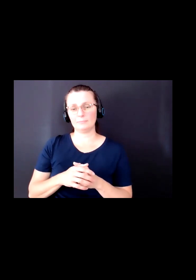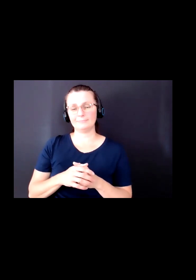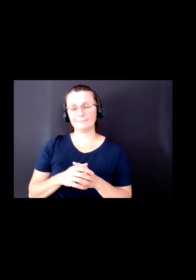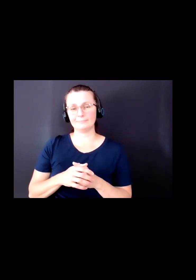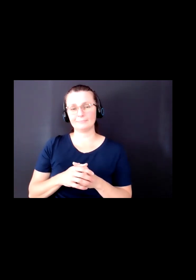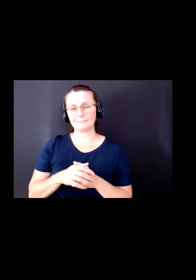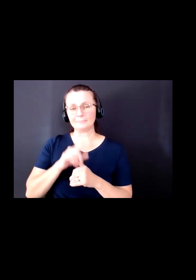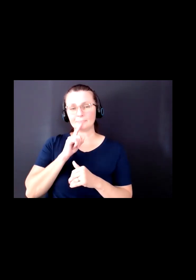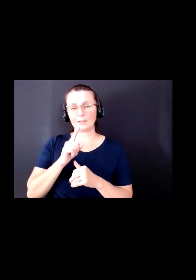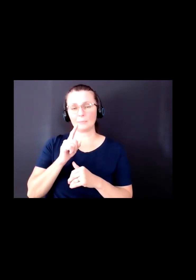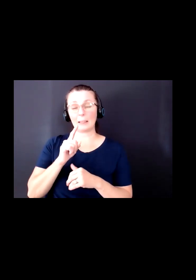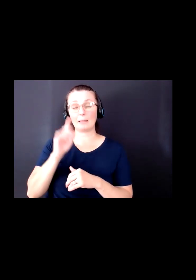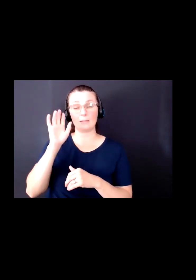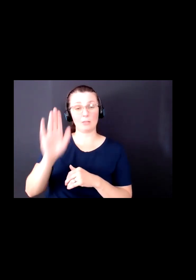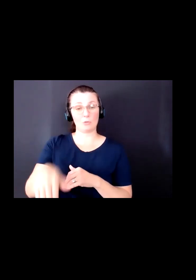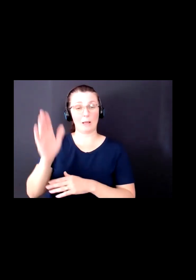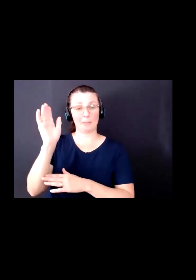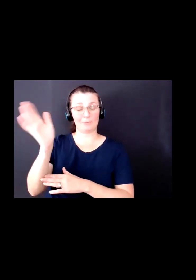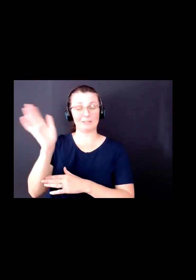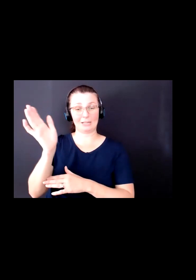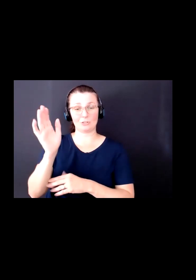Throughout the presentation I'm going to be referring to Title II